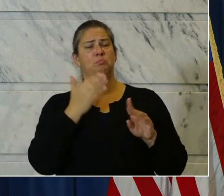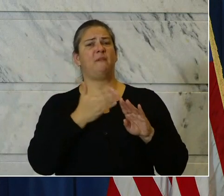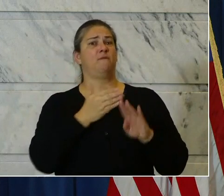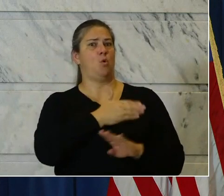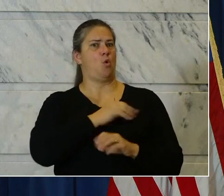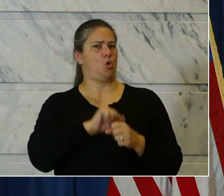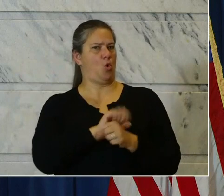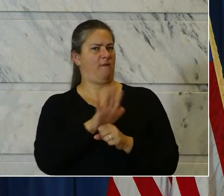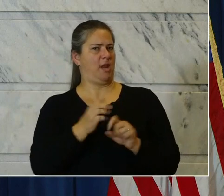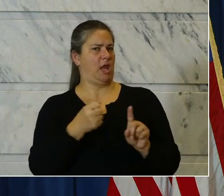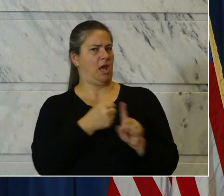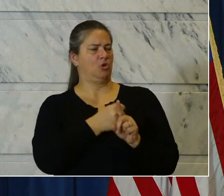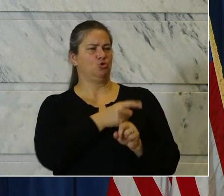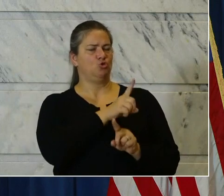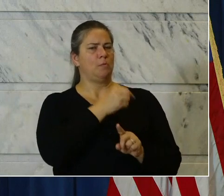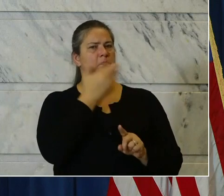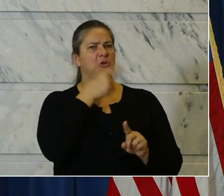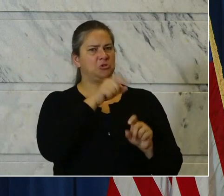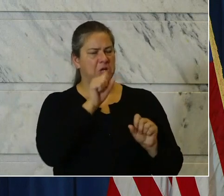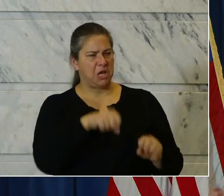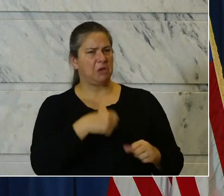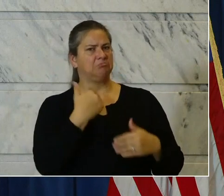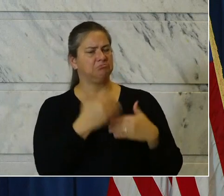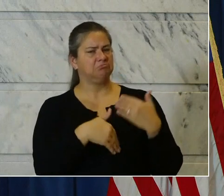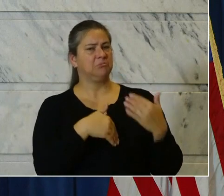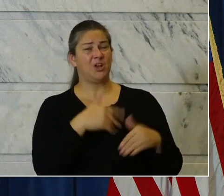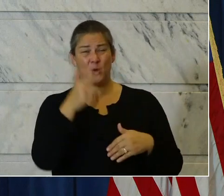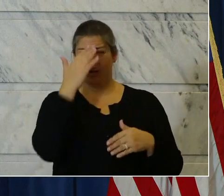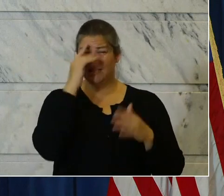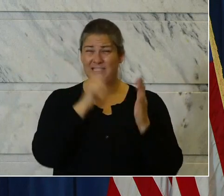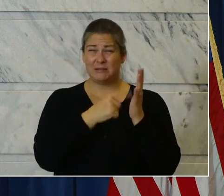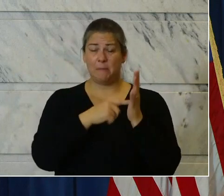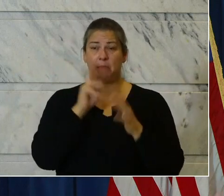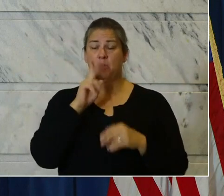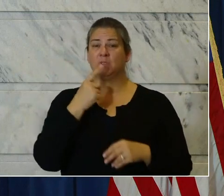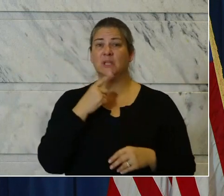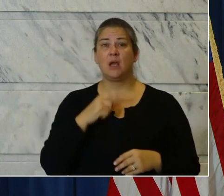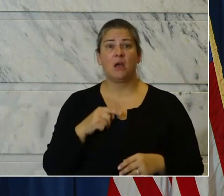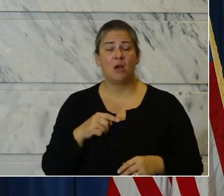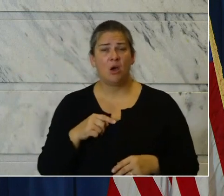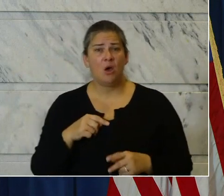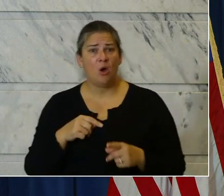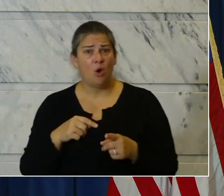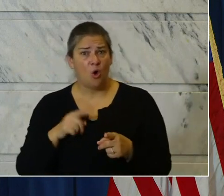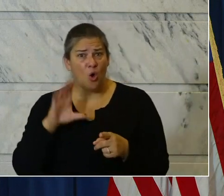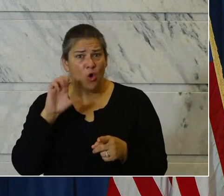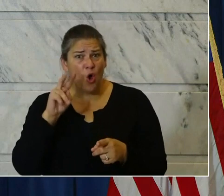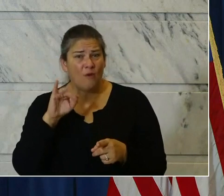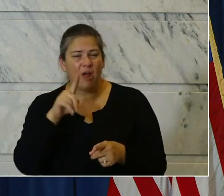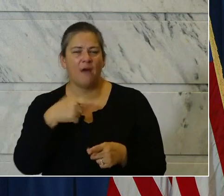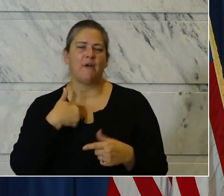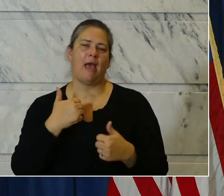THE BEST SHE COULD GIVEN WHAT SHE NORMALLY FACE. BEFORE COVID. AND THAT'S WHAT THAT'S WHAT THE CORONAVIRUS DOES SOME